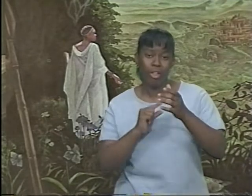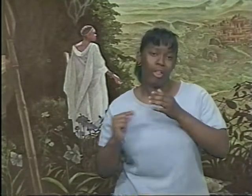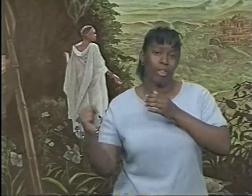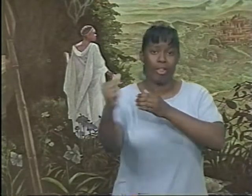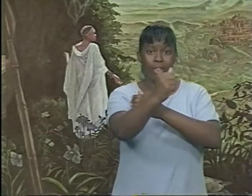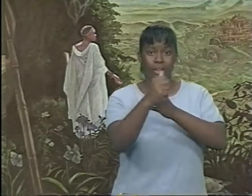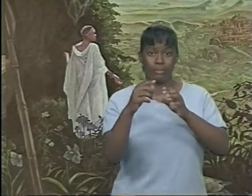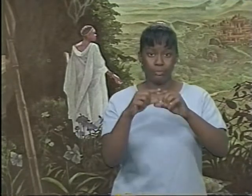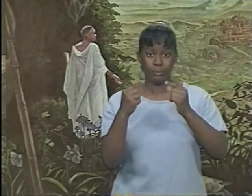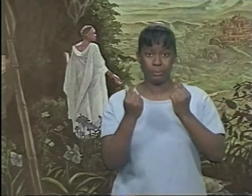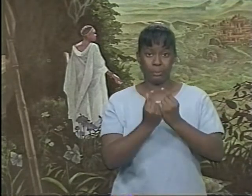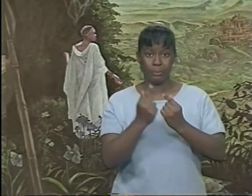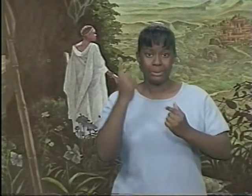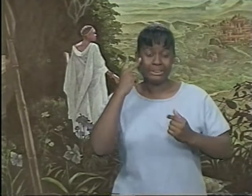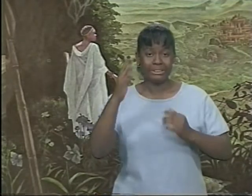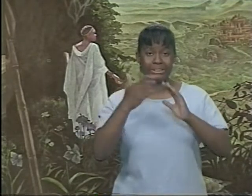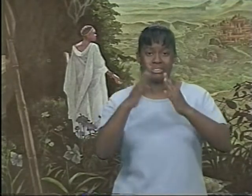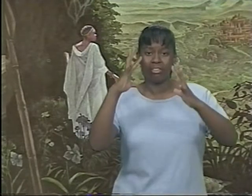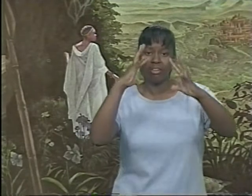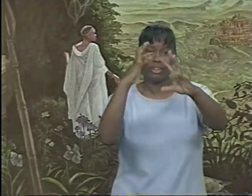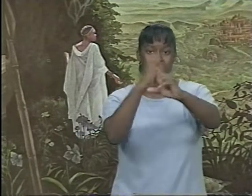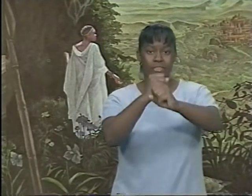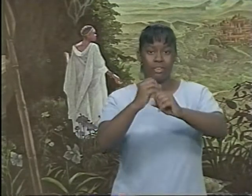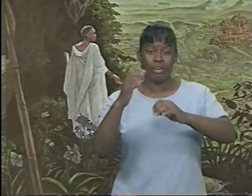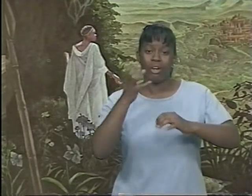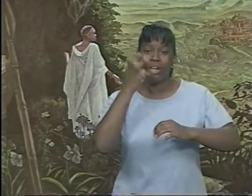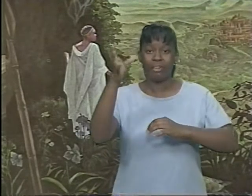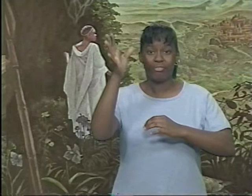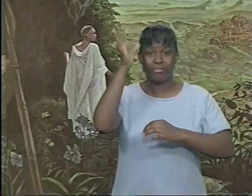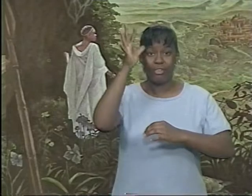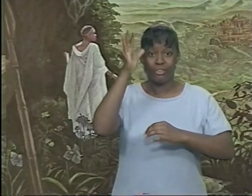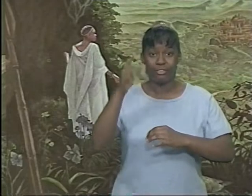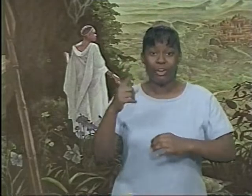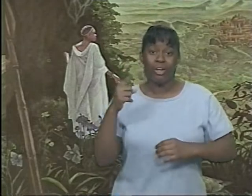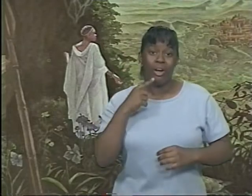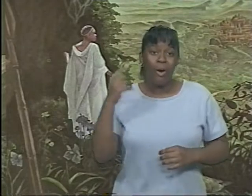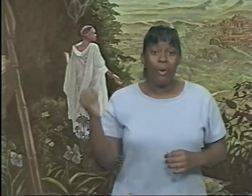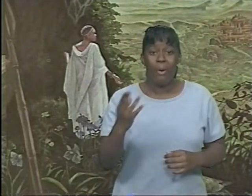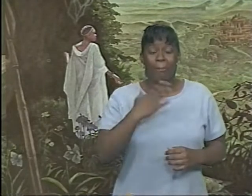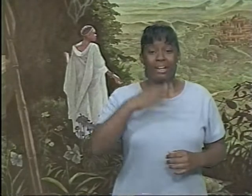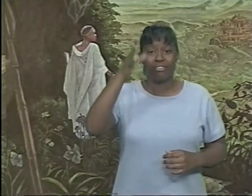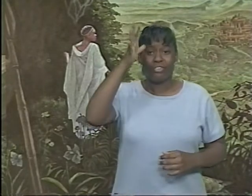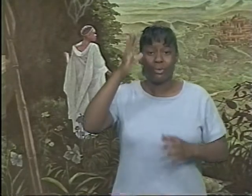Nyasha ran ahead and topped the rise before the others could catch up with her.